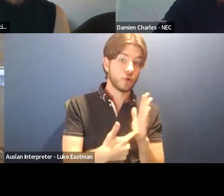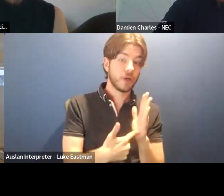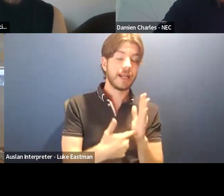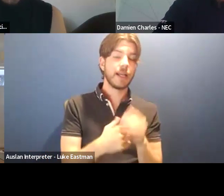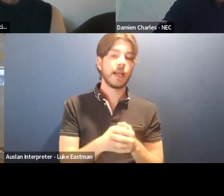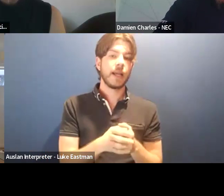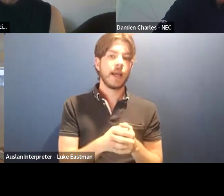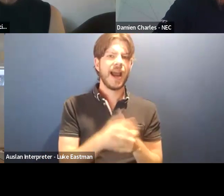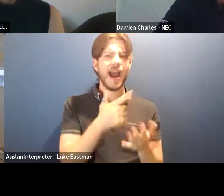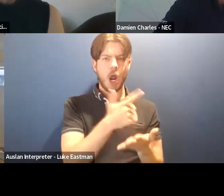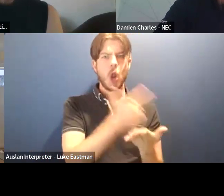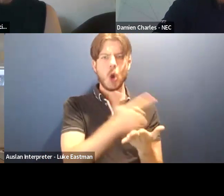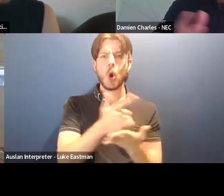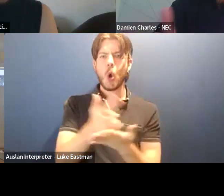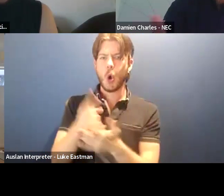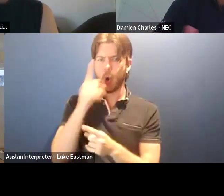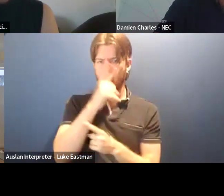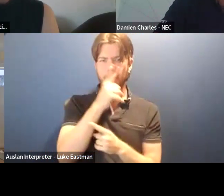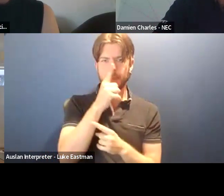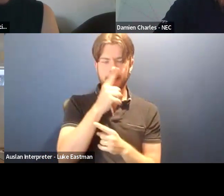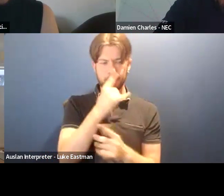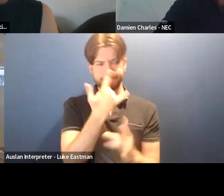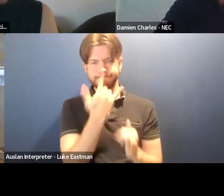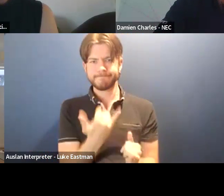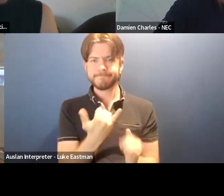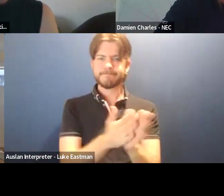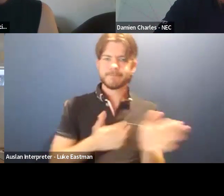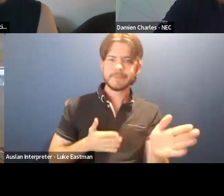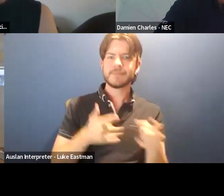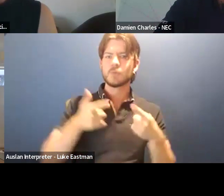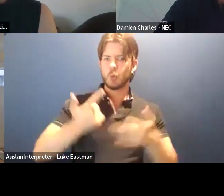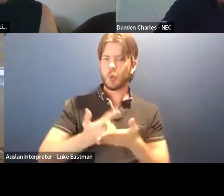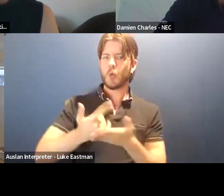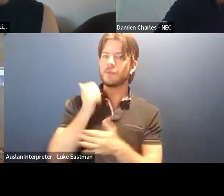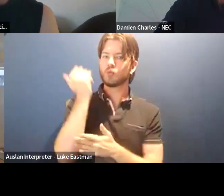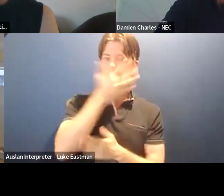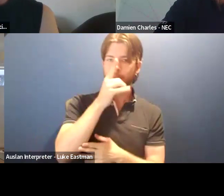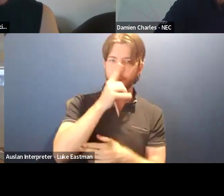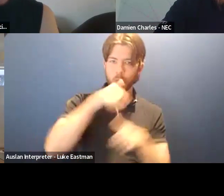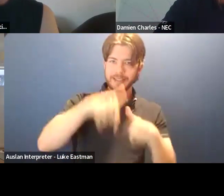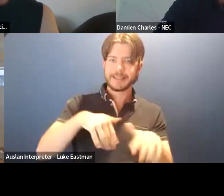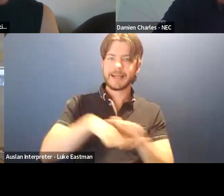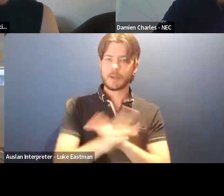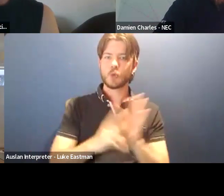disadvantaged cohort of you know Indigenous population here in the